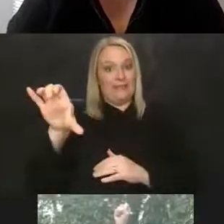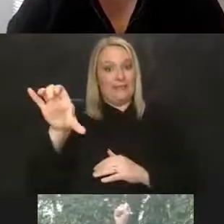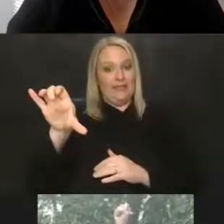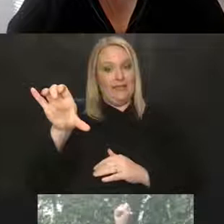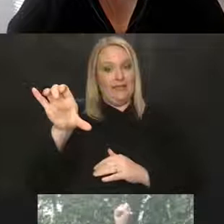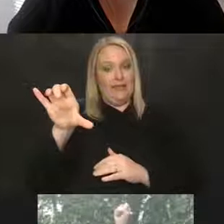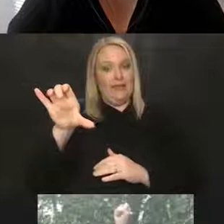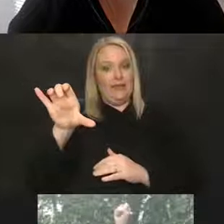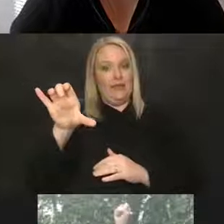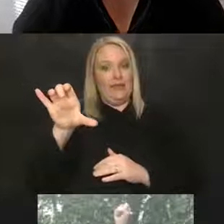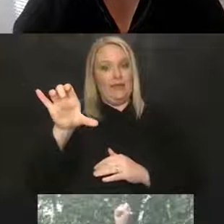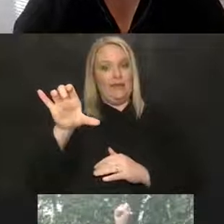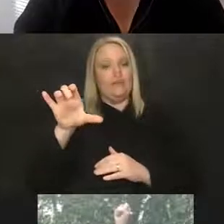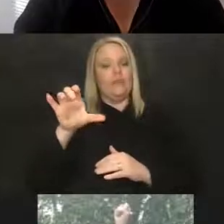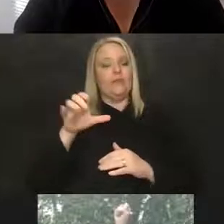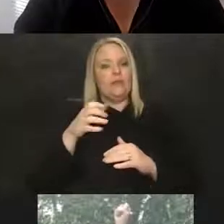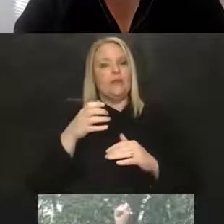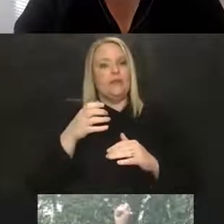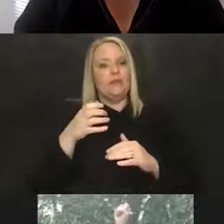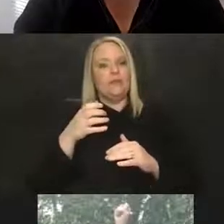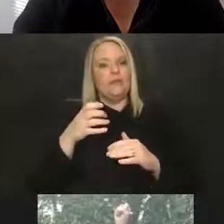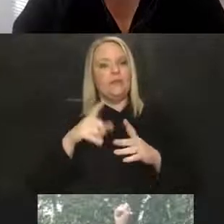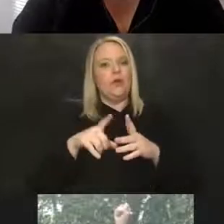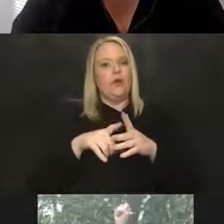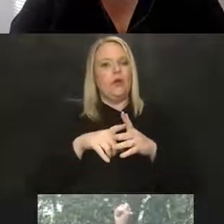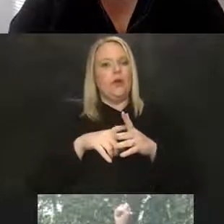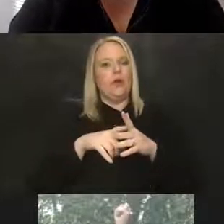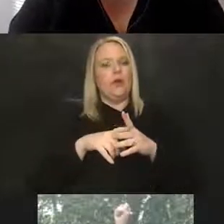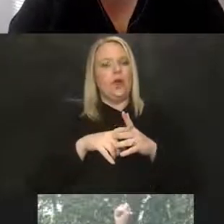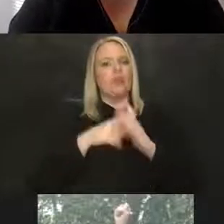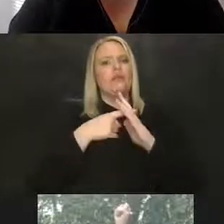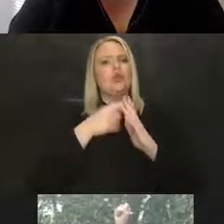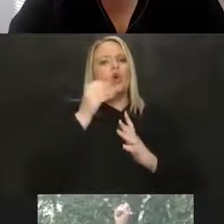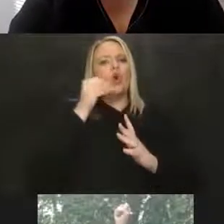that are built on the occupied original homelands of the Council of Three Fires.